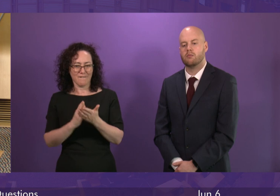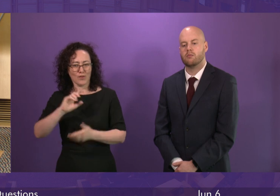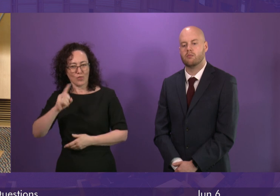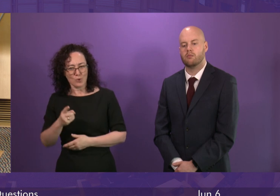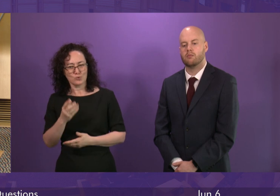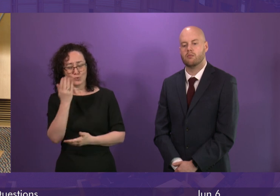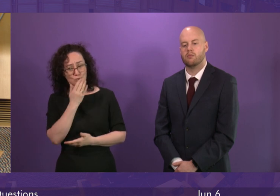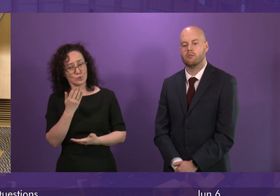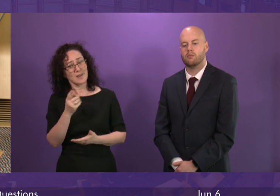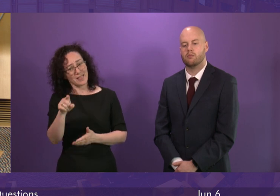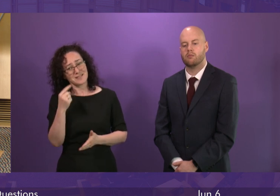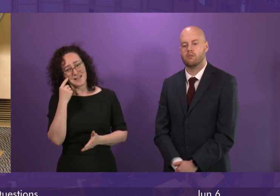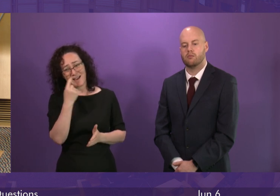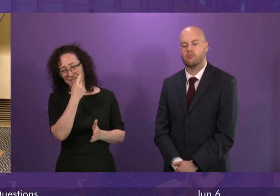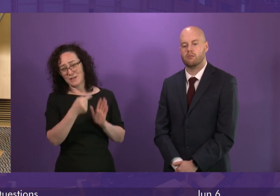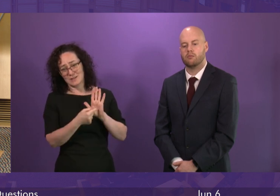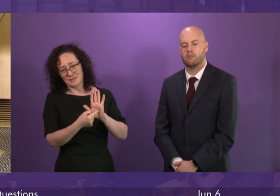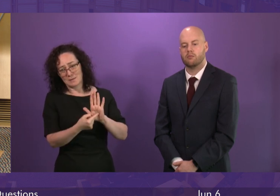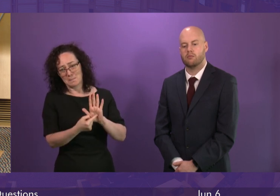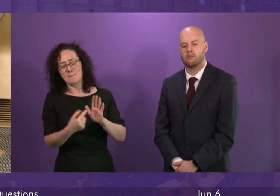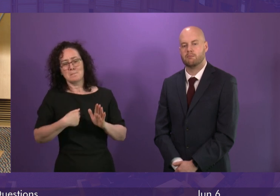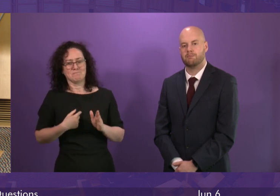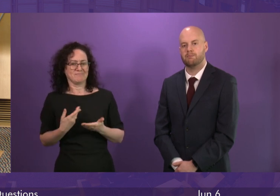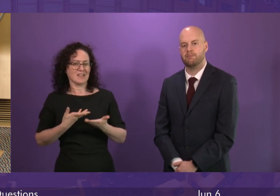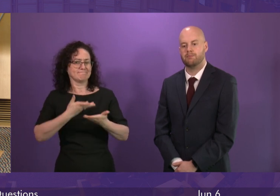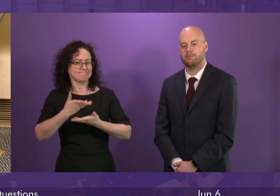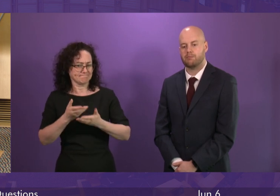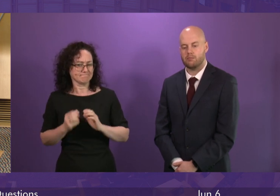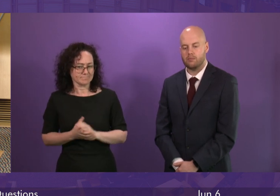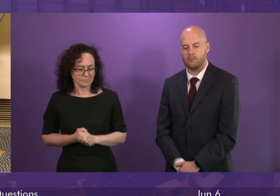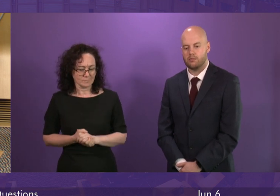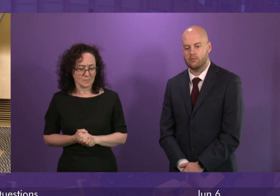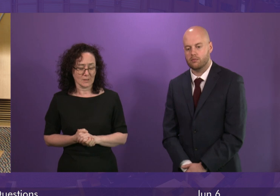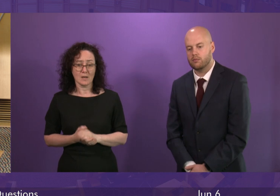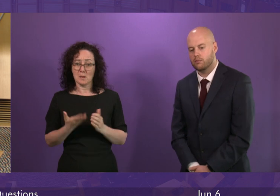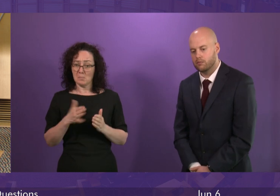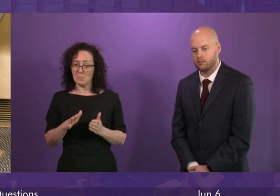evidence that I marshal to back up my statement that the assessments were undertaken without